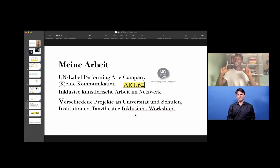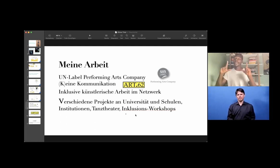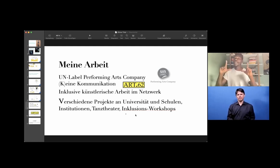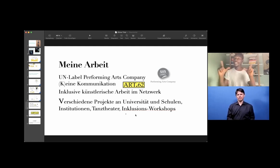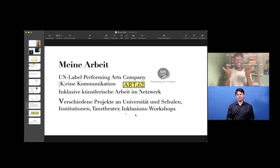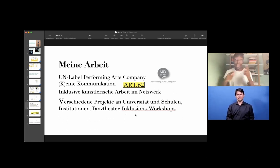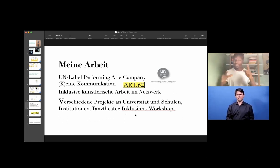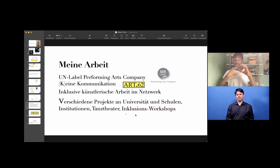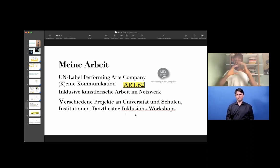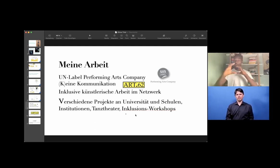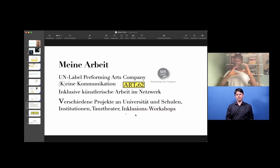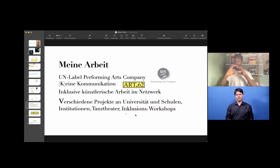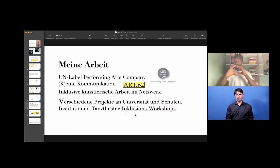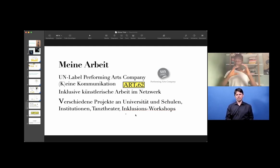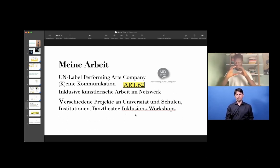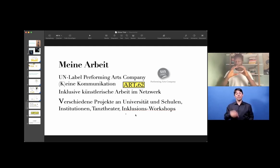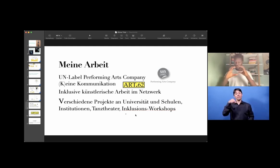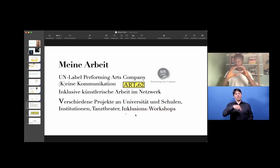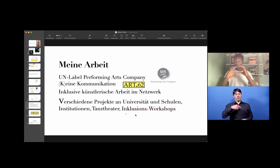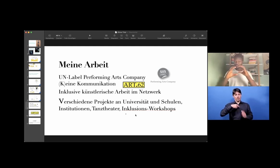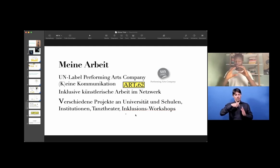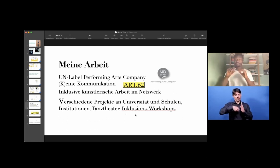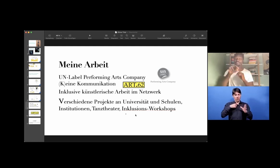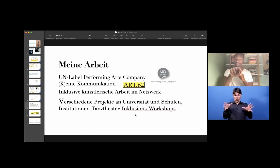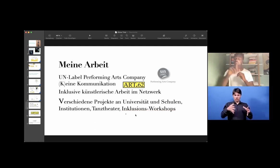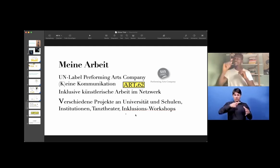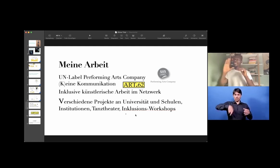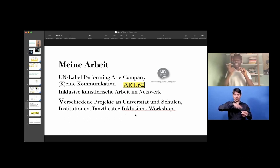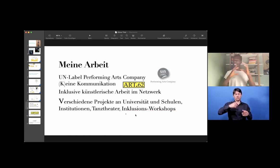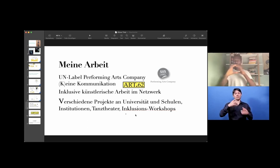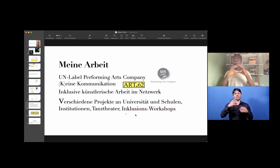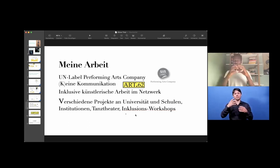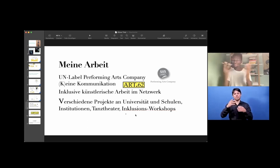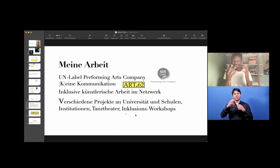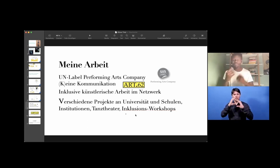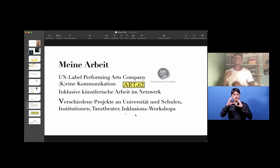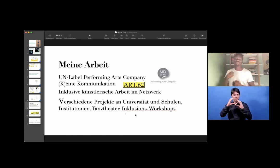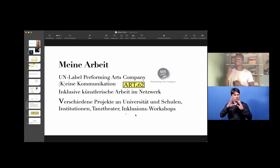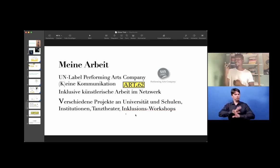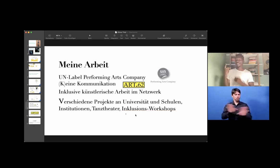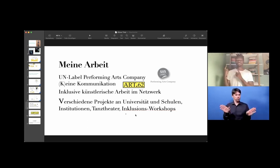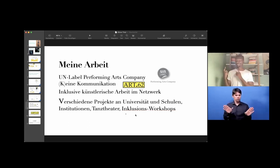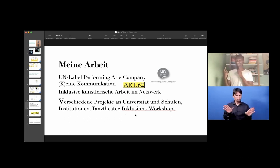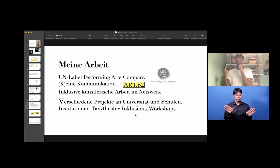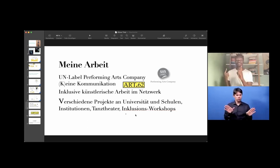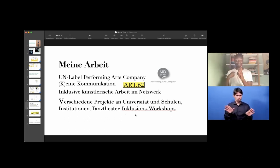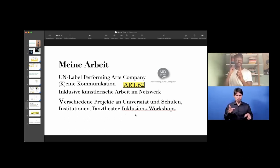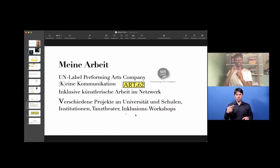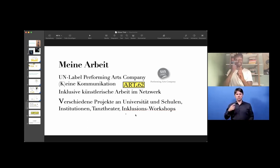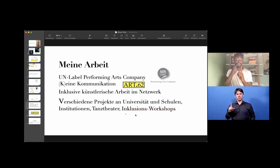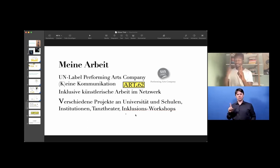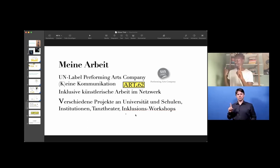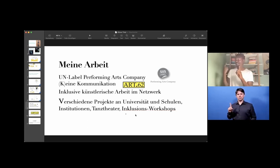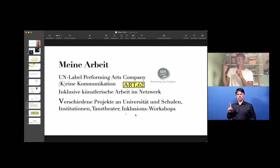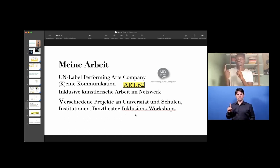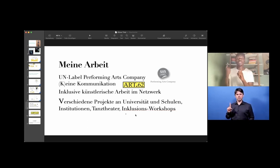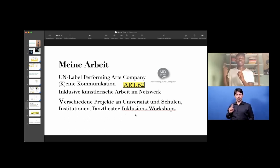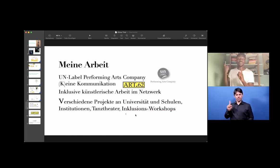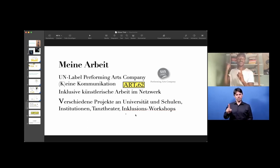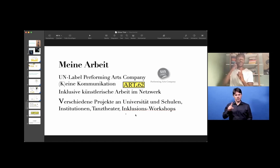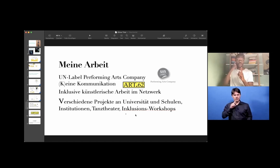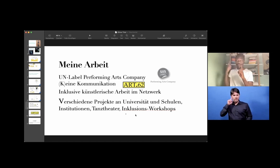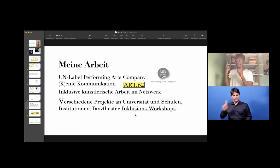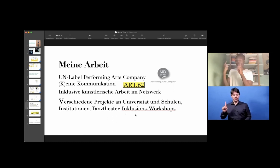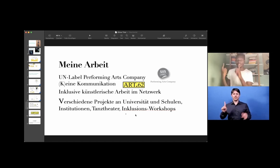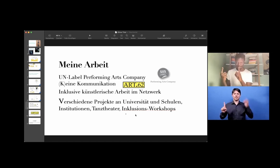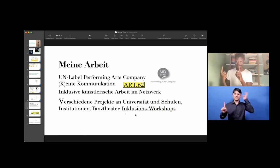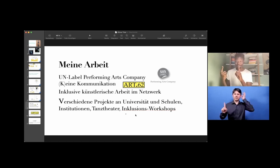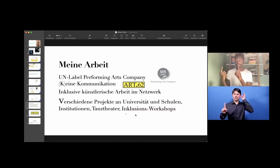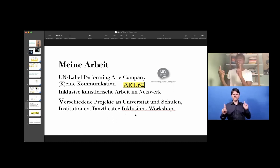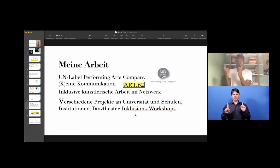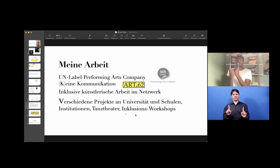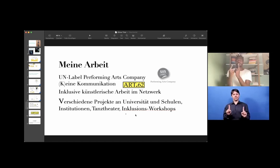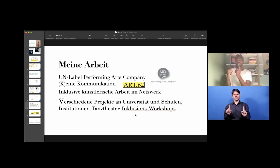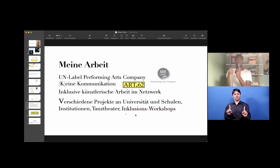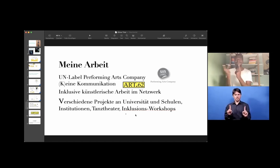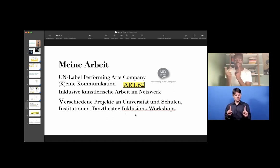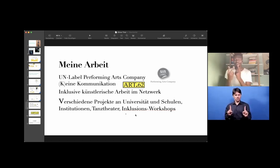And also, if you look at the second line on my PowerPoint, it says "(K)eine Kommunikation" or "(no) communication".